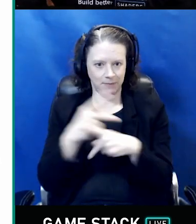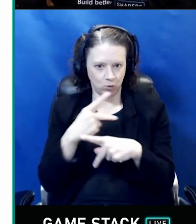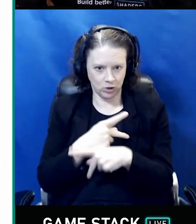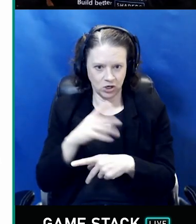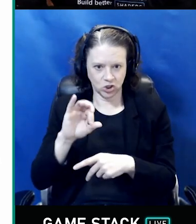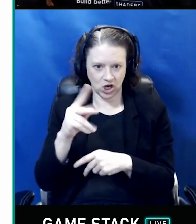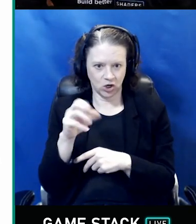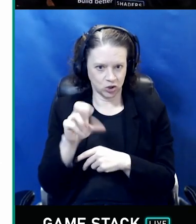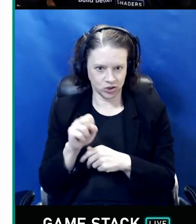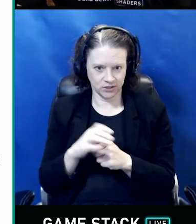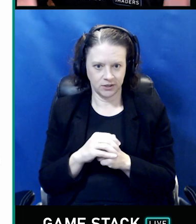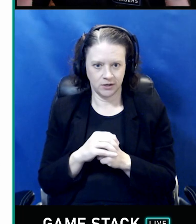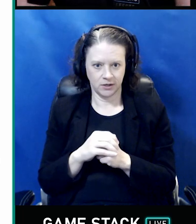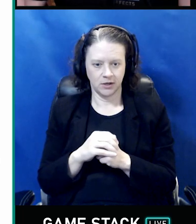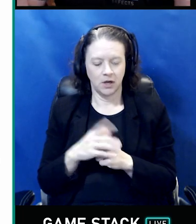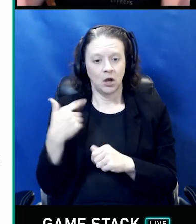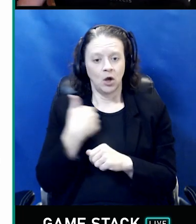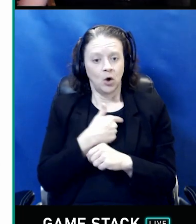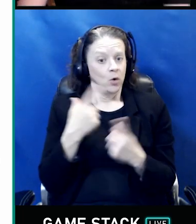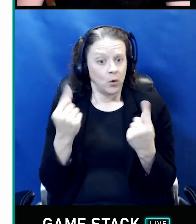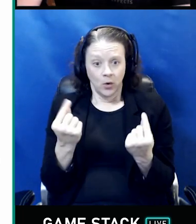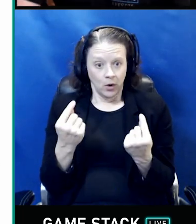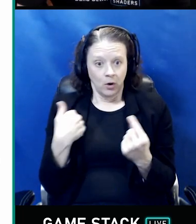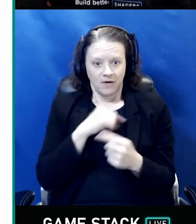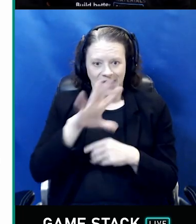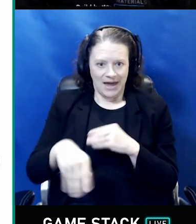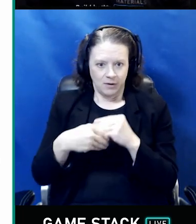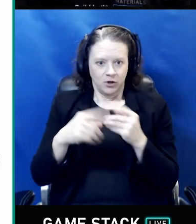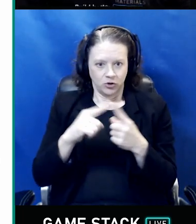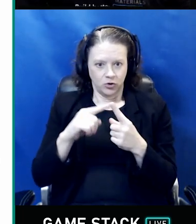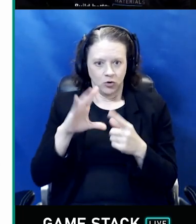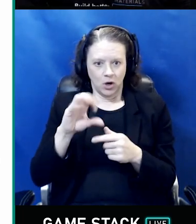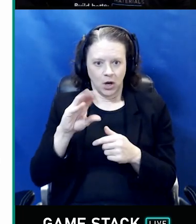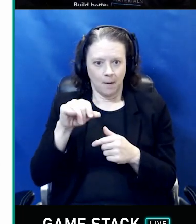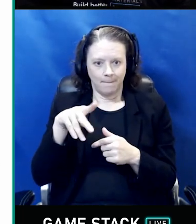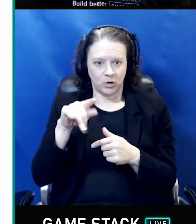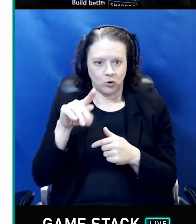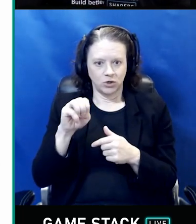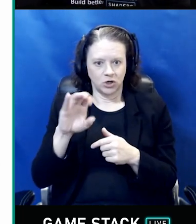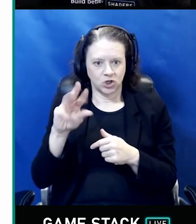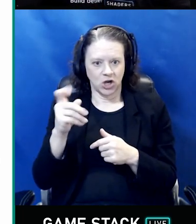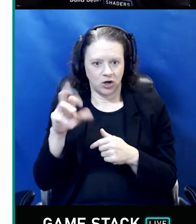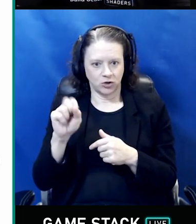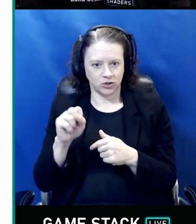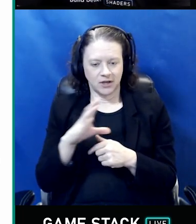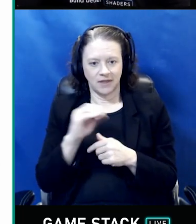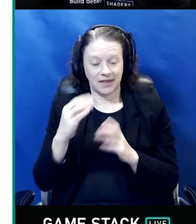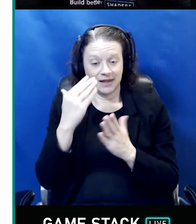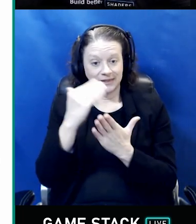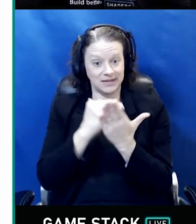them to compute shaders and the list of intrinsics are here. Here on the left we see the direct derivative operations